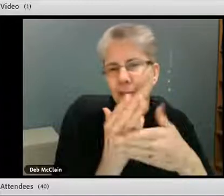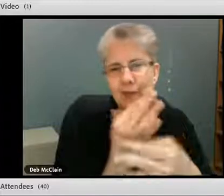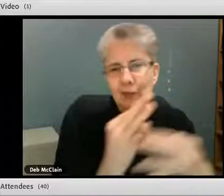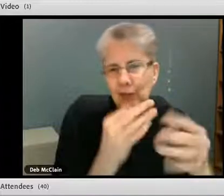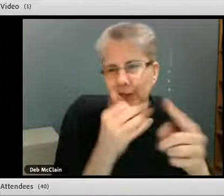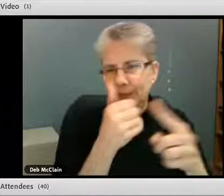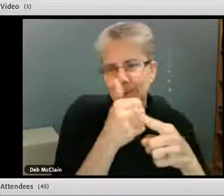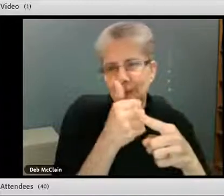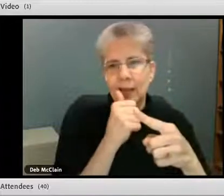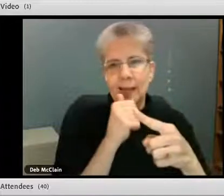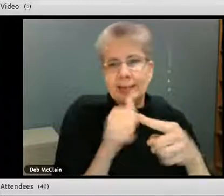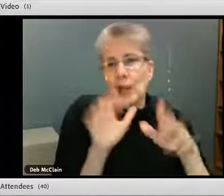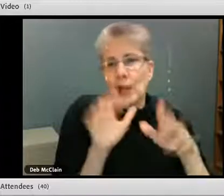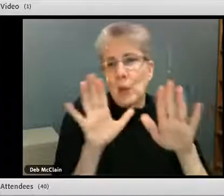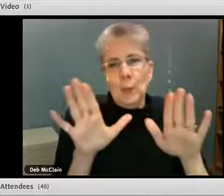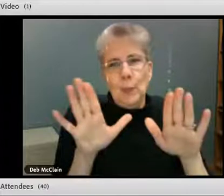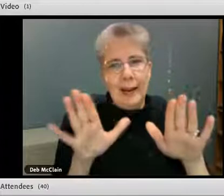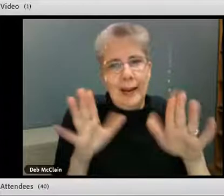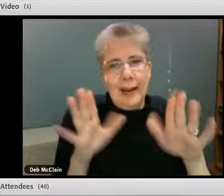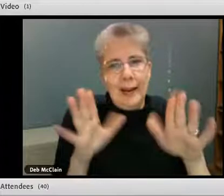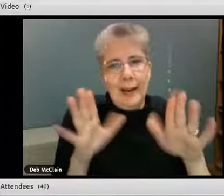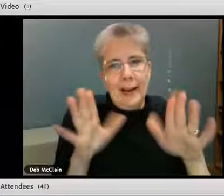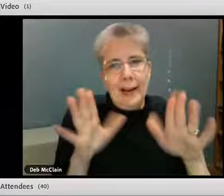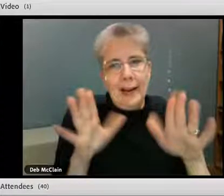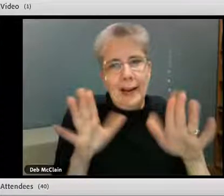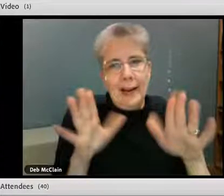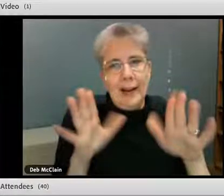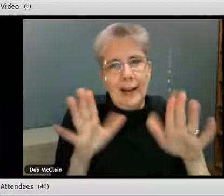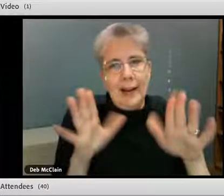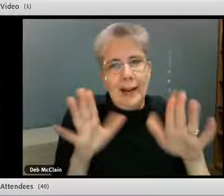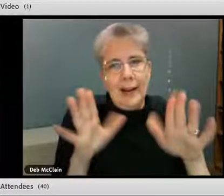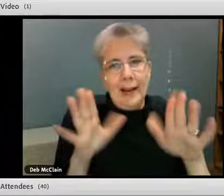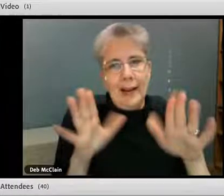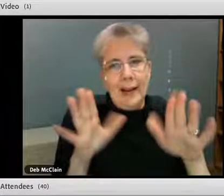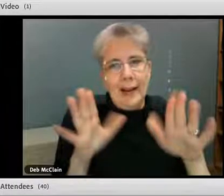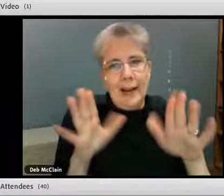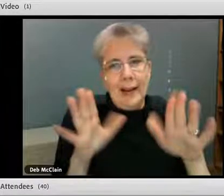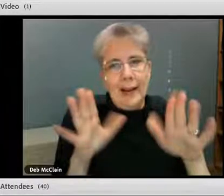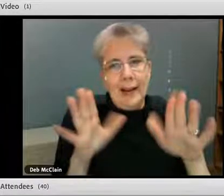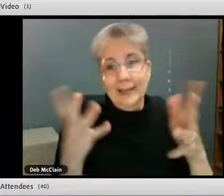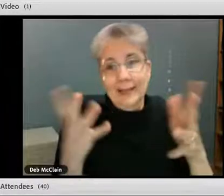It's not that great. So, one of the things you want to do